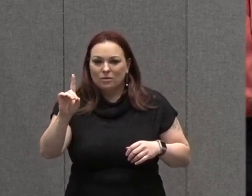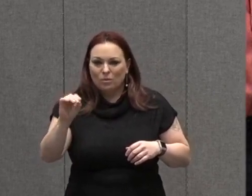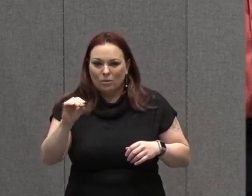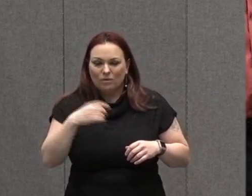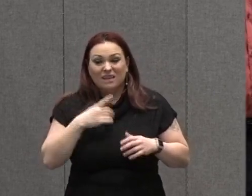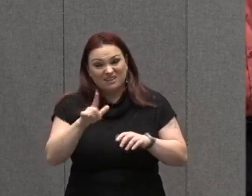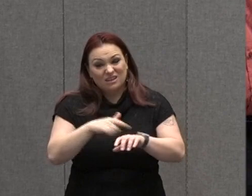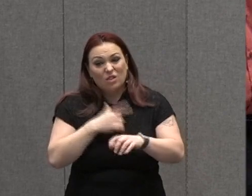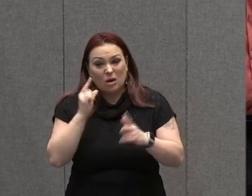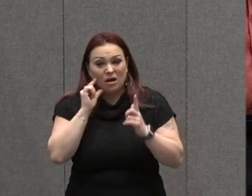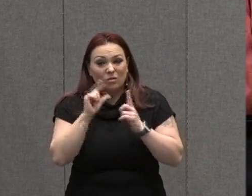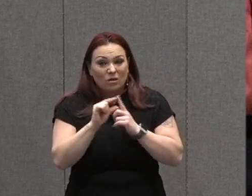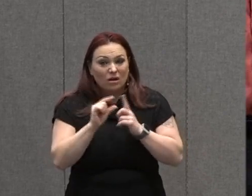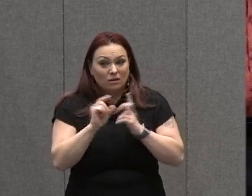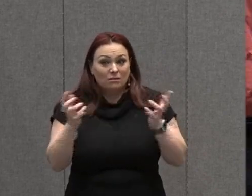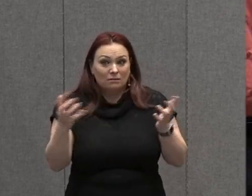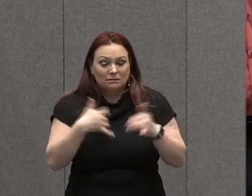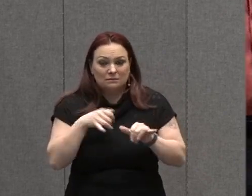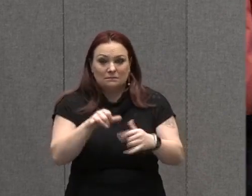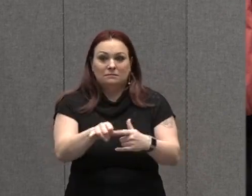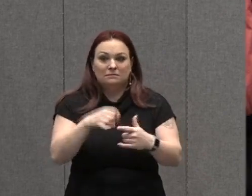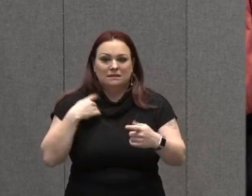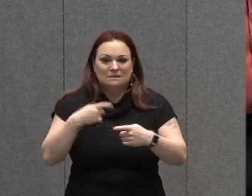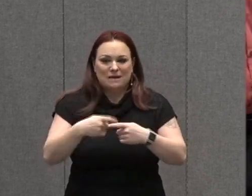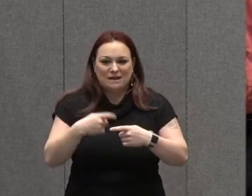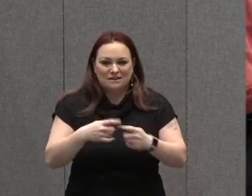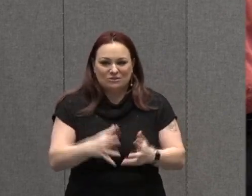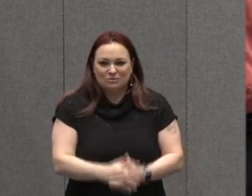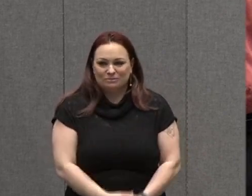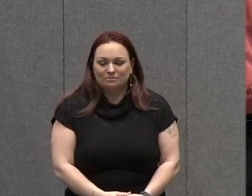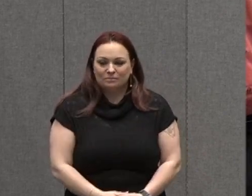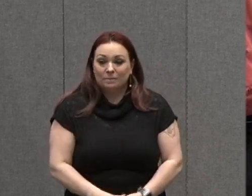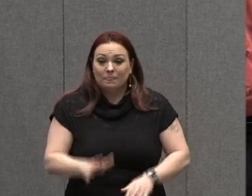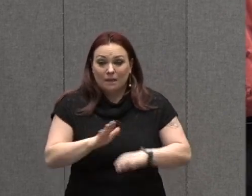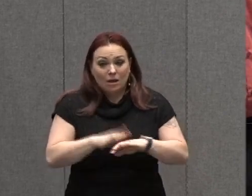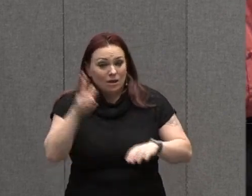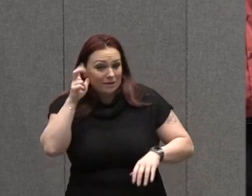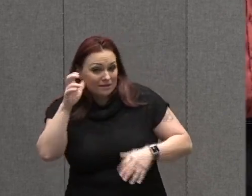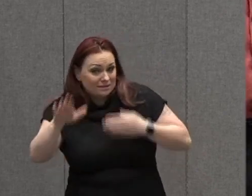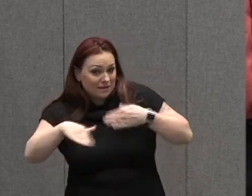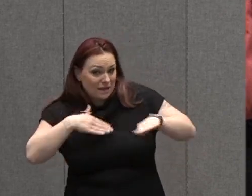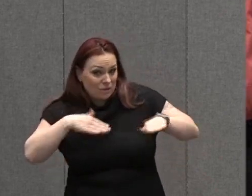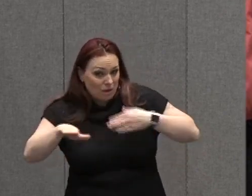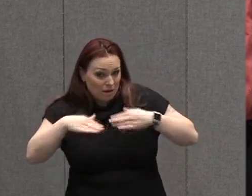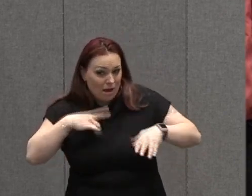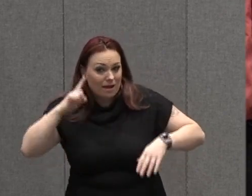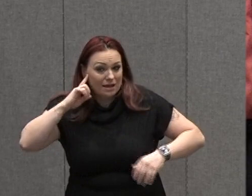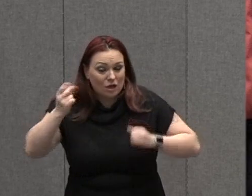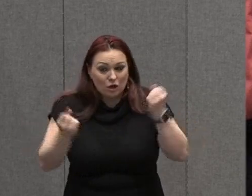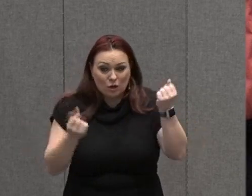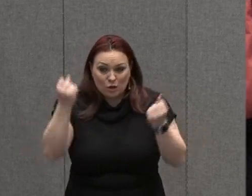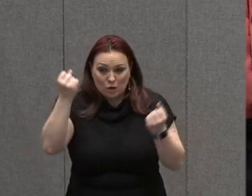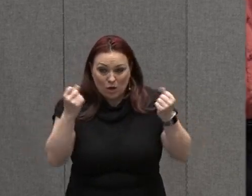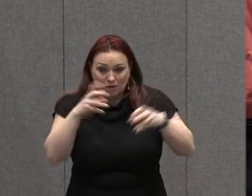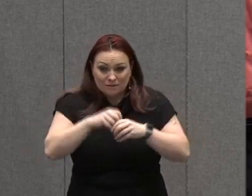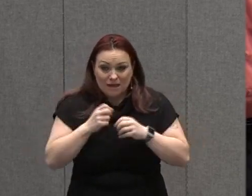That's a long word! Yeah, it is. On a listening walk, I hear cars in the streets.